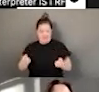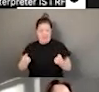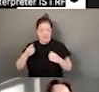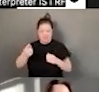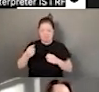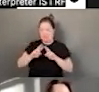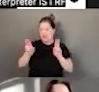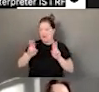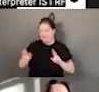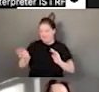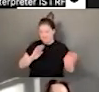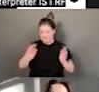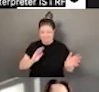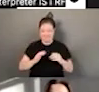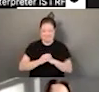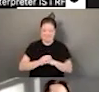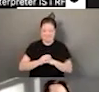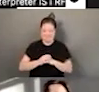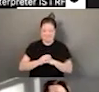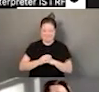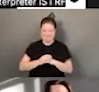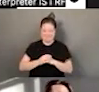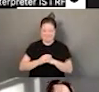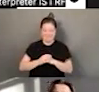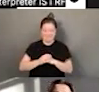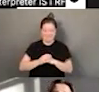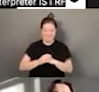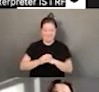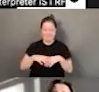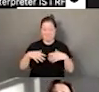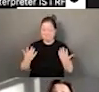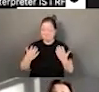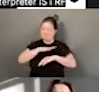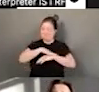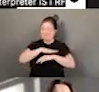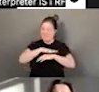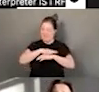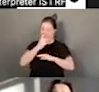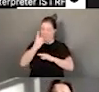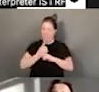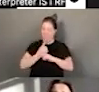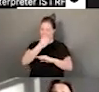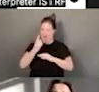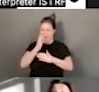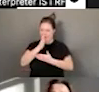The agenda for this update, we have one and a half hours, is just the welcome and introduction as usual.